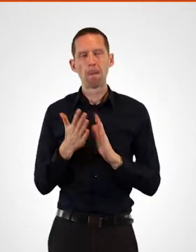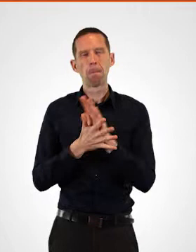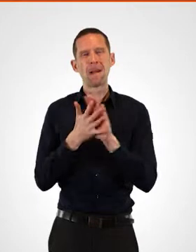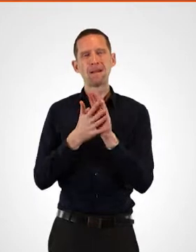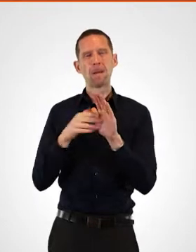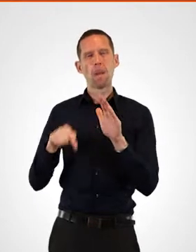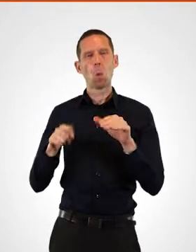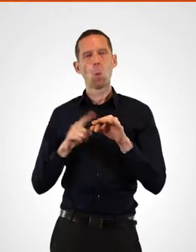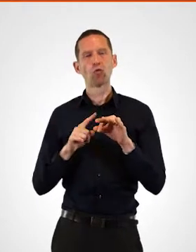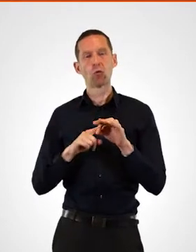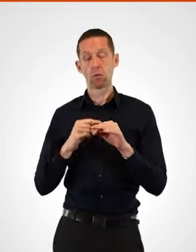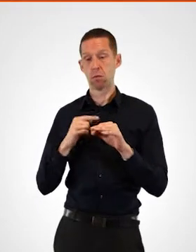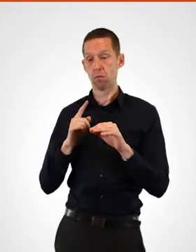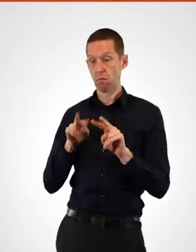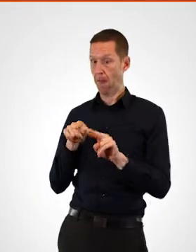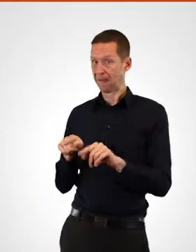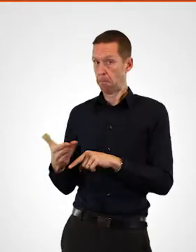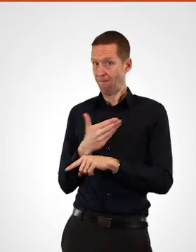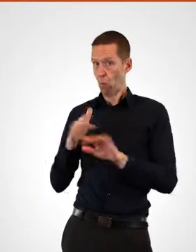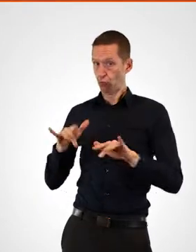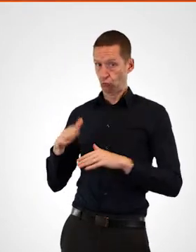so that was what the position was like before cochlear implants,